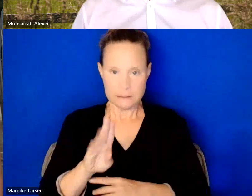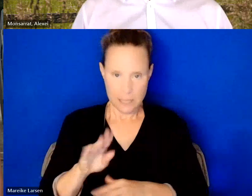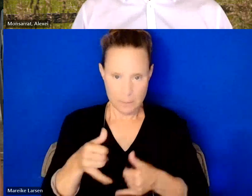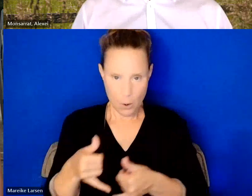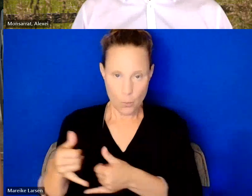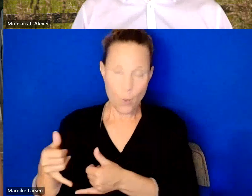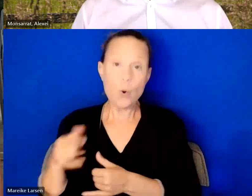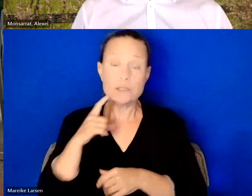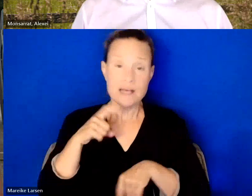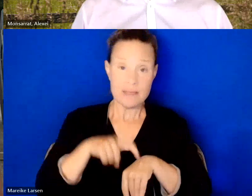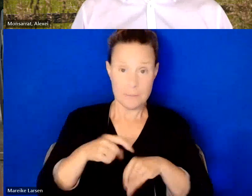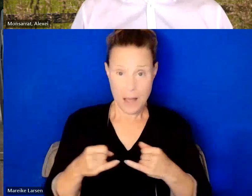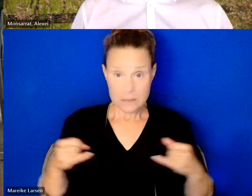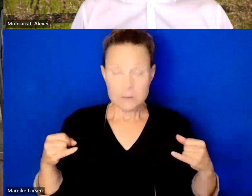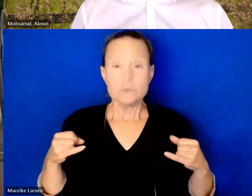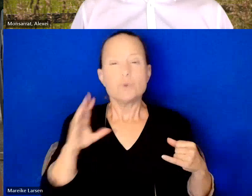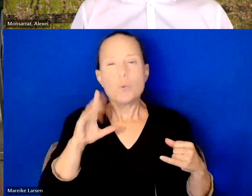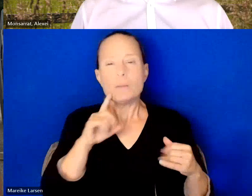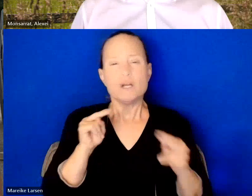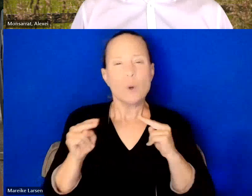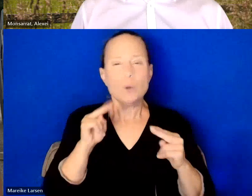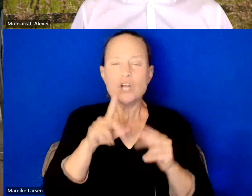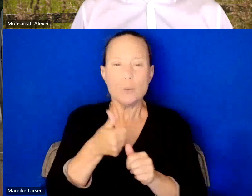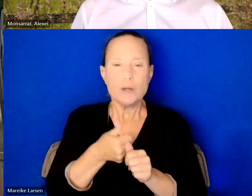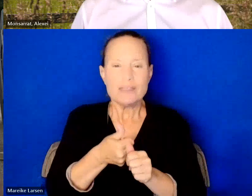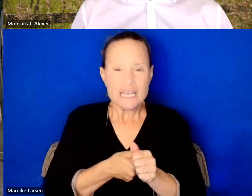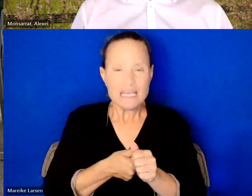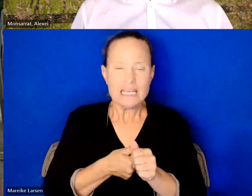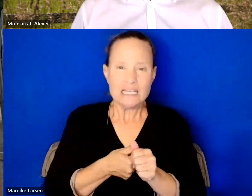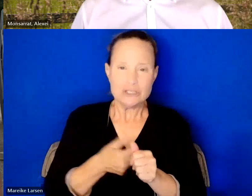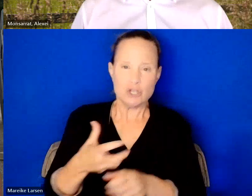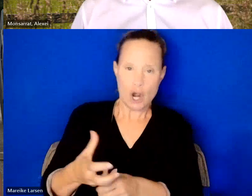Those milestones will be negotiated with each sub recipient selected.